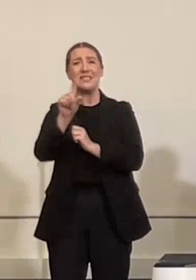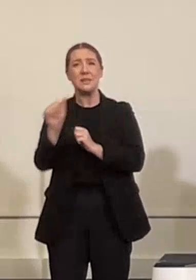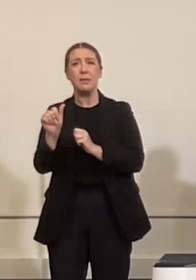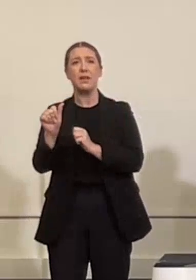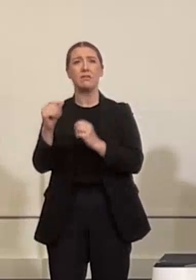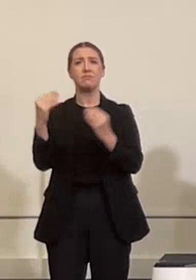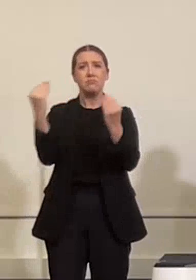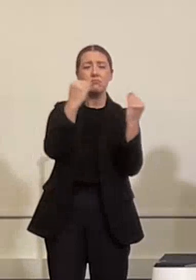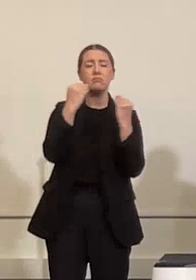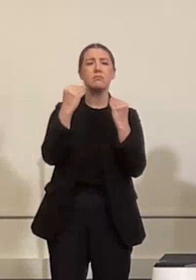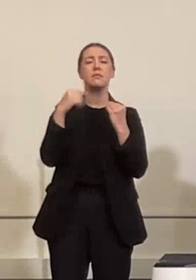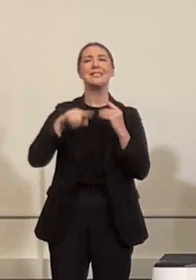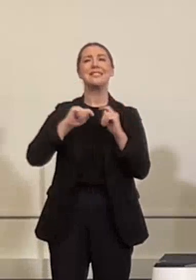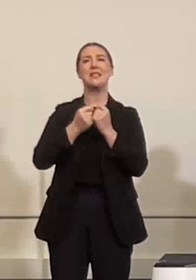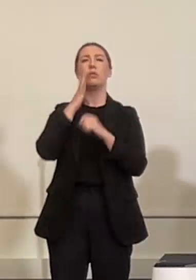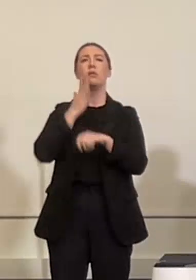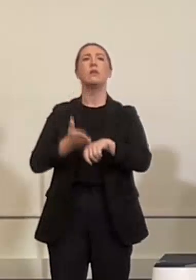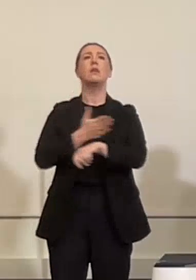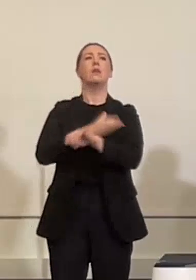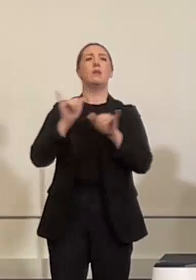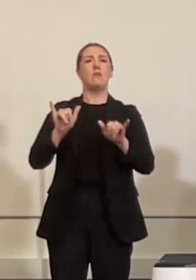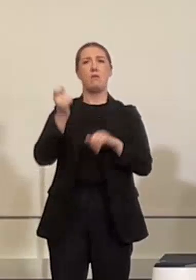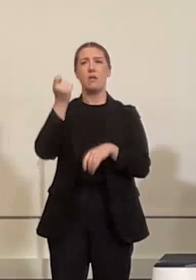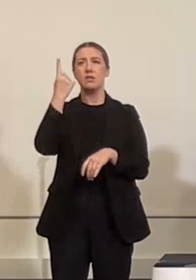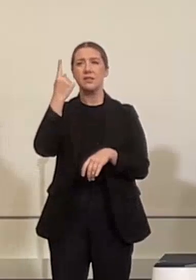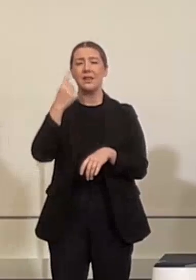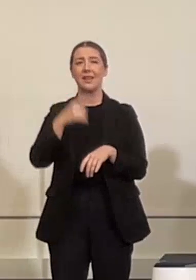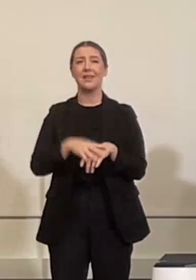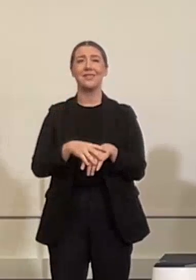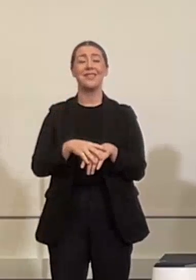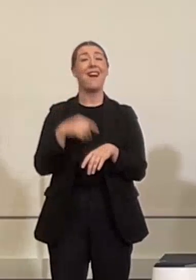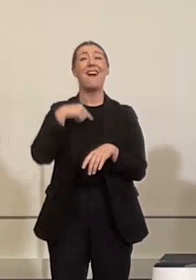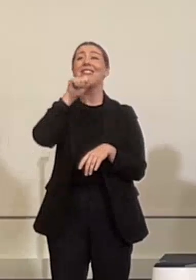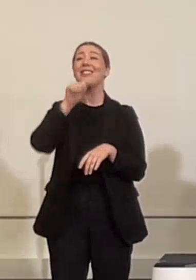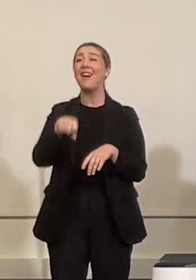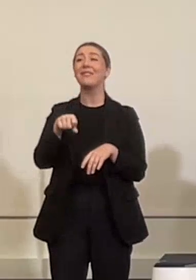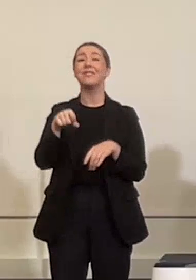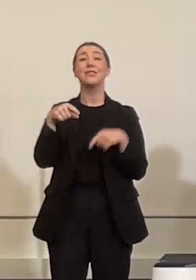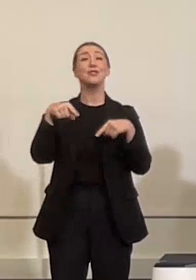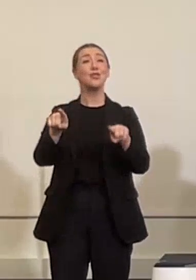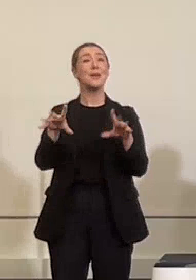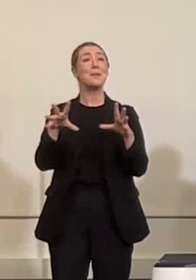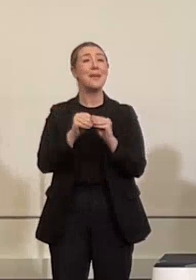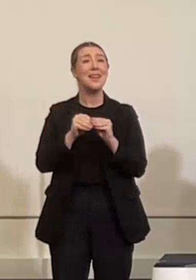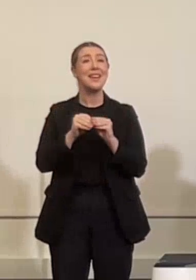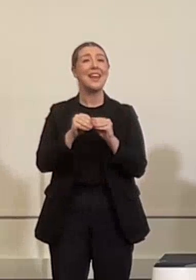And and like you said, I love it when I'm in a meeting and I don't have to say anything.